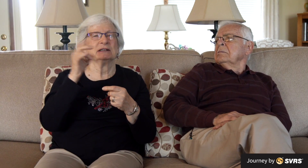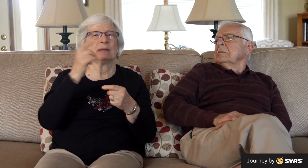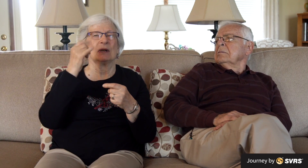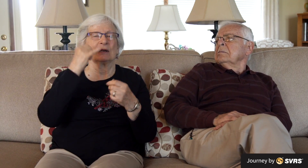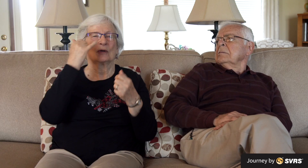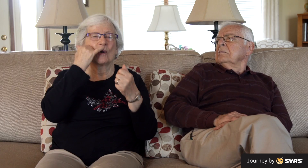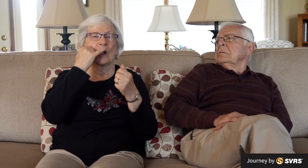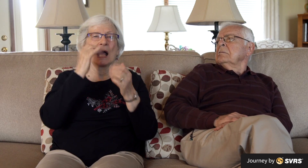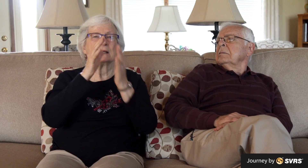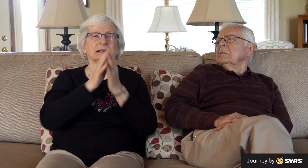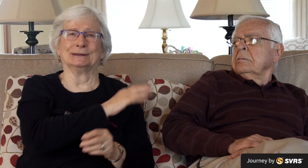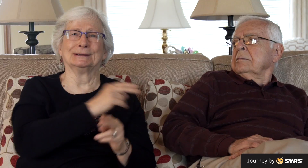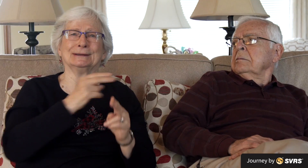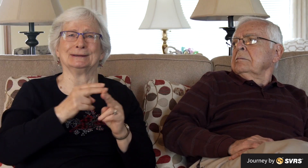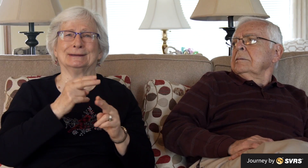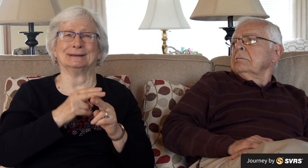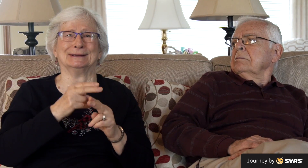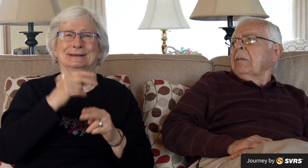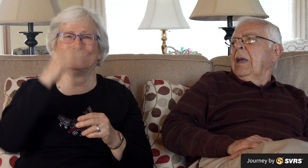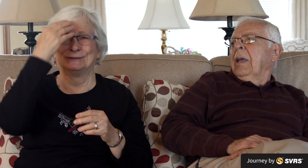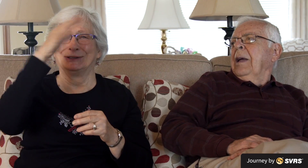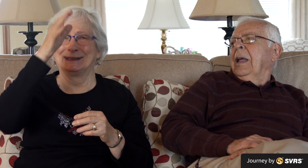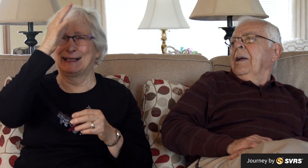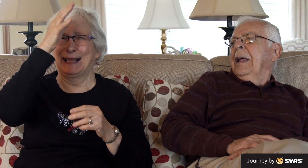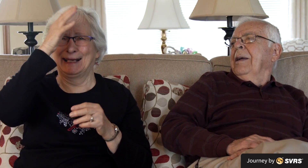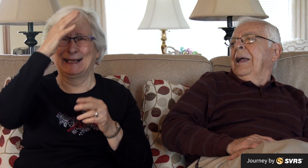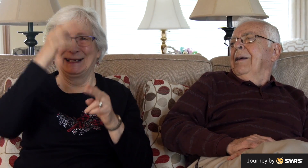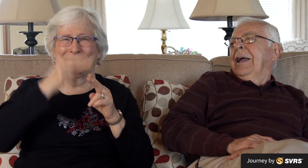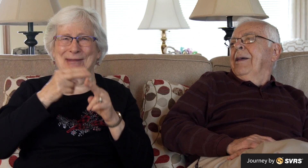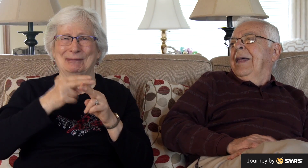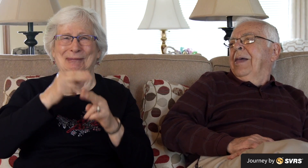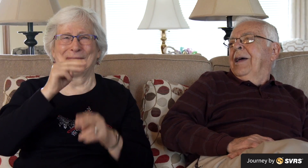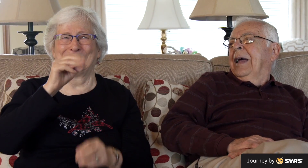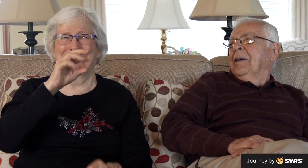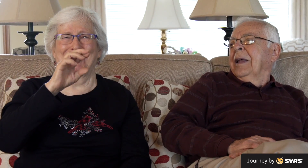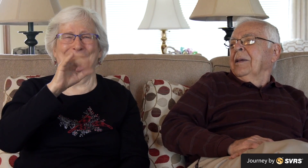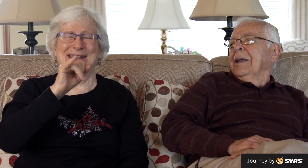someone called asking for Boris, she didn't know/realize that "Boris" was Dad's name.